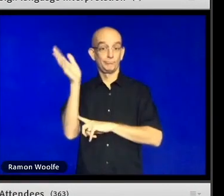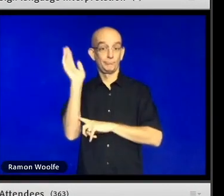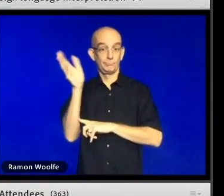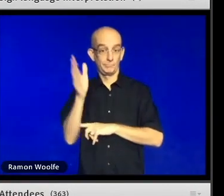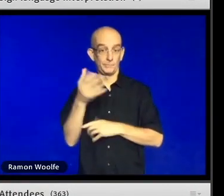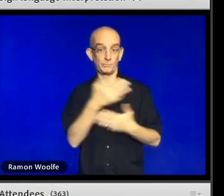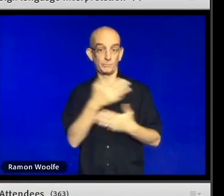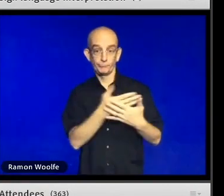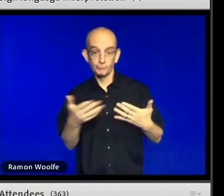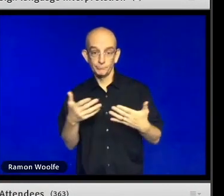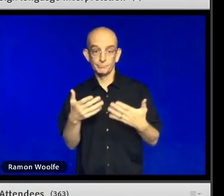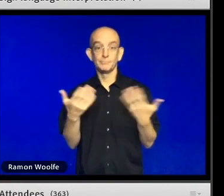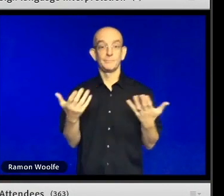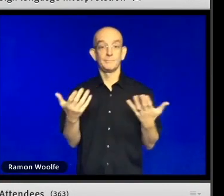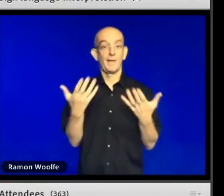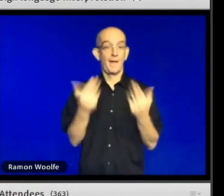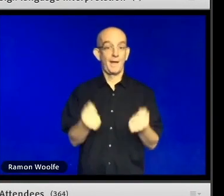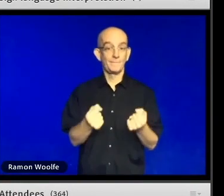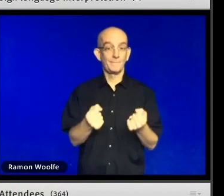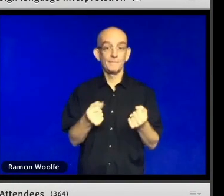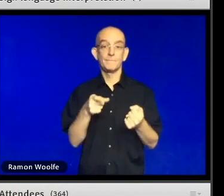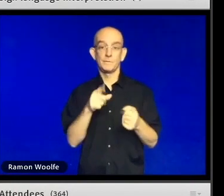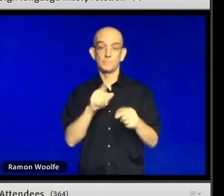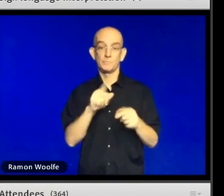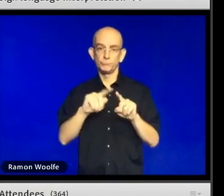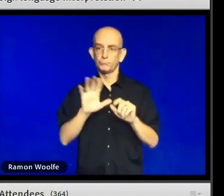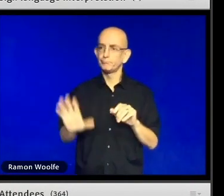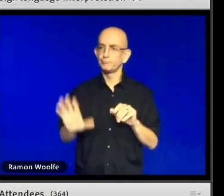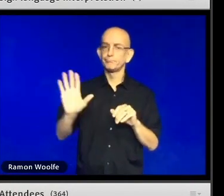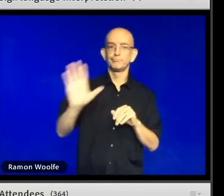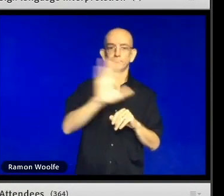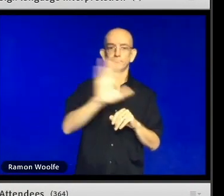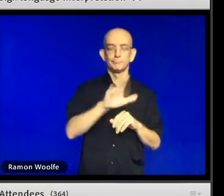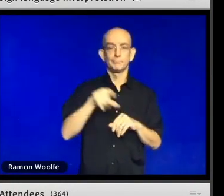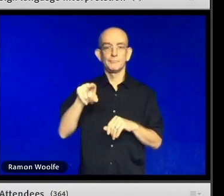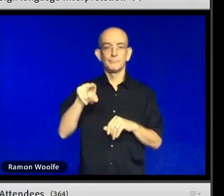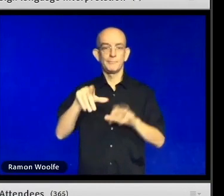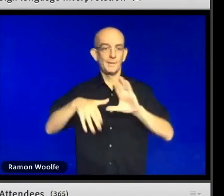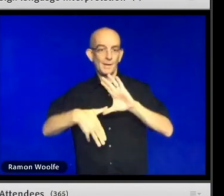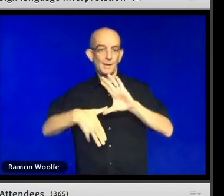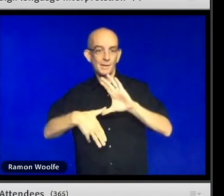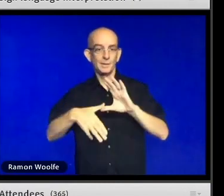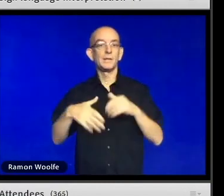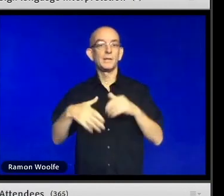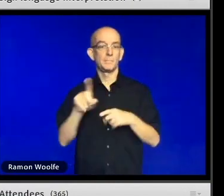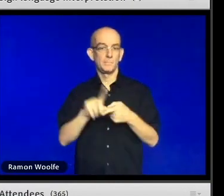we would also very much invite all of you on the line to share in the chat and the experiences